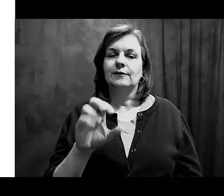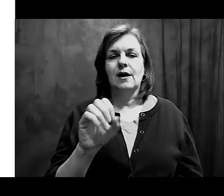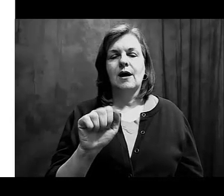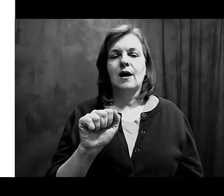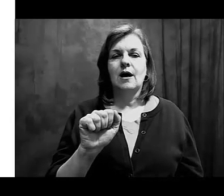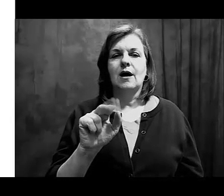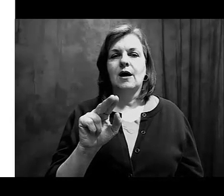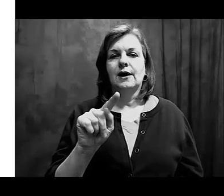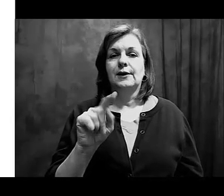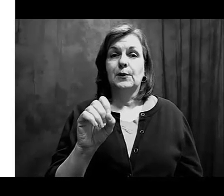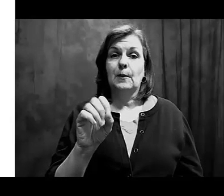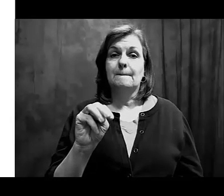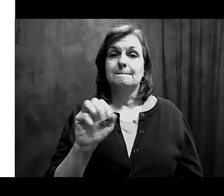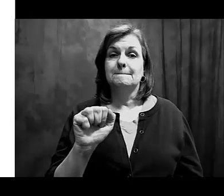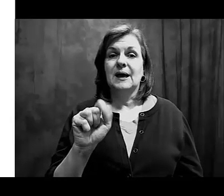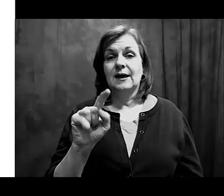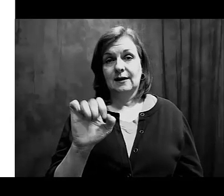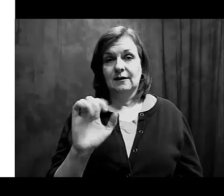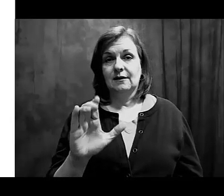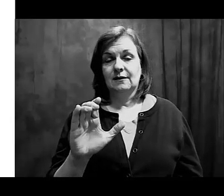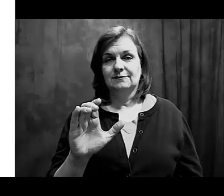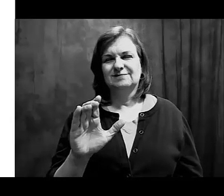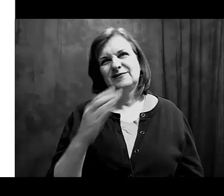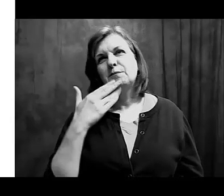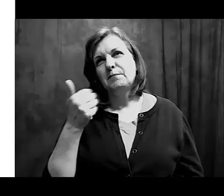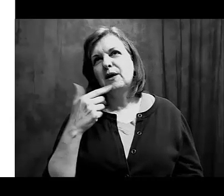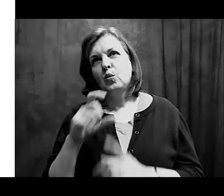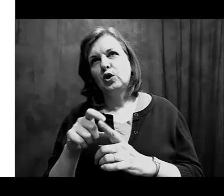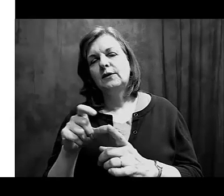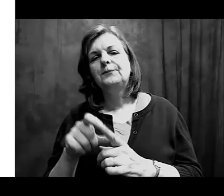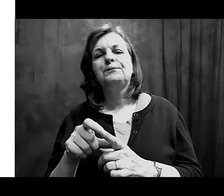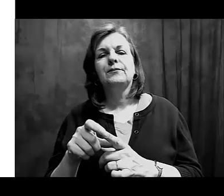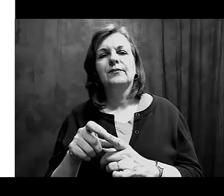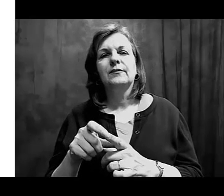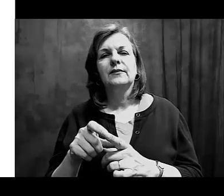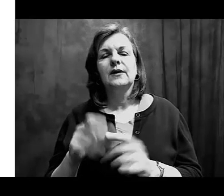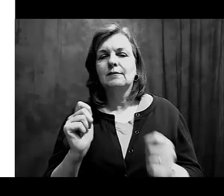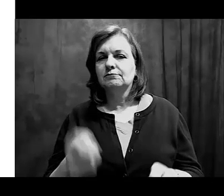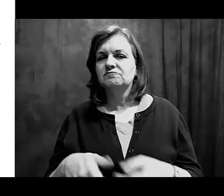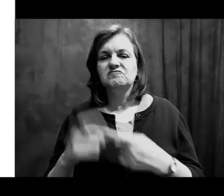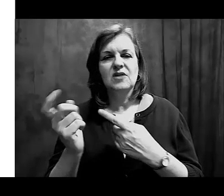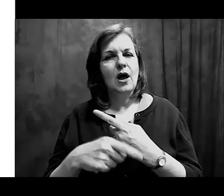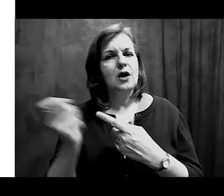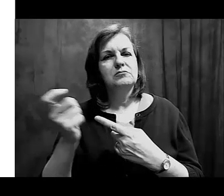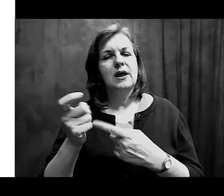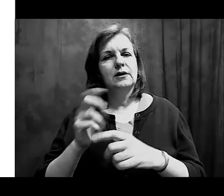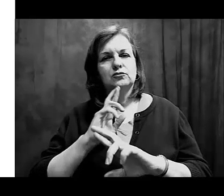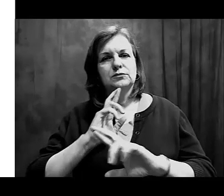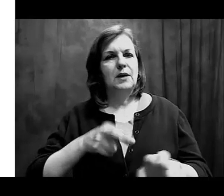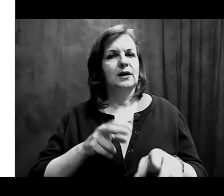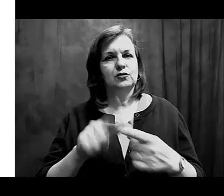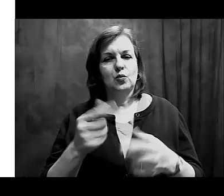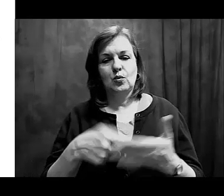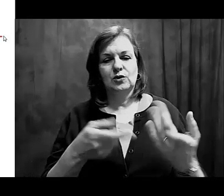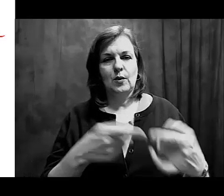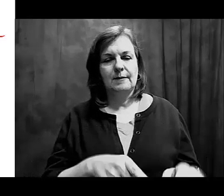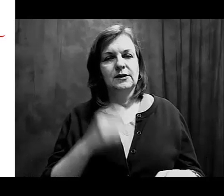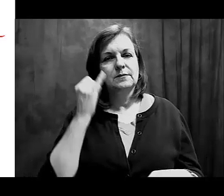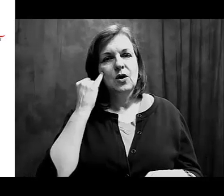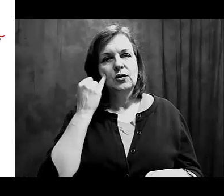or automatic -- better put -- reflex to what's going on